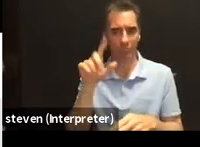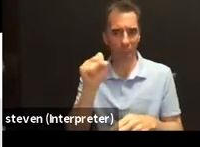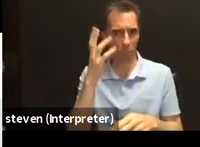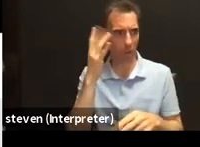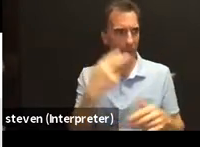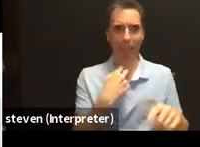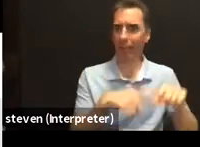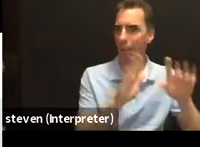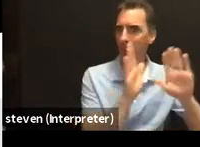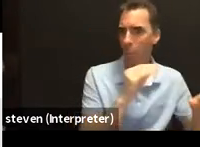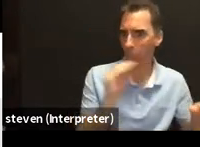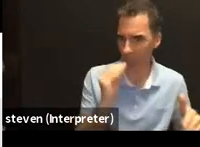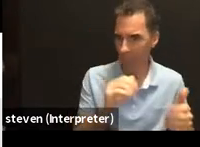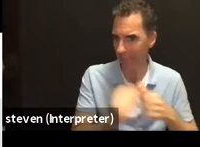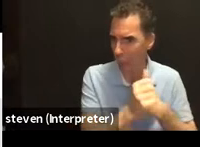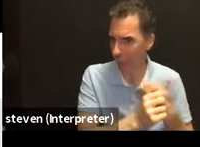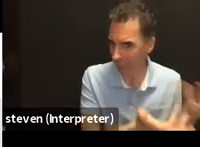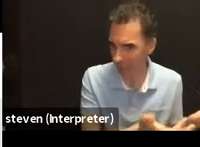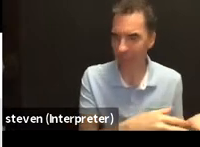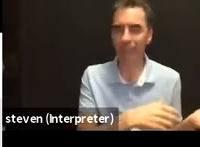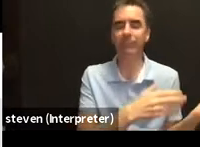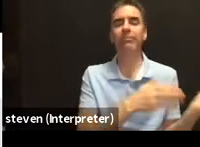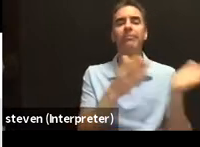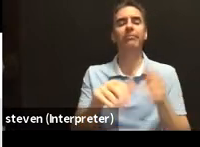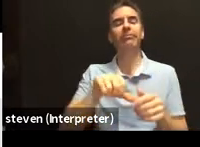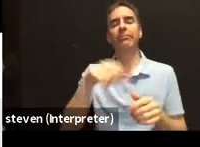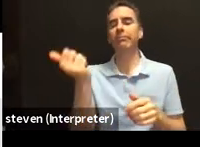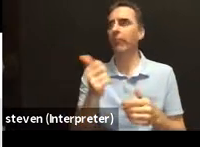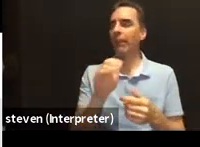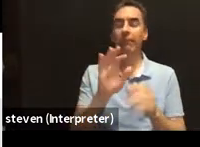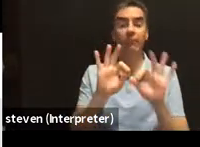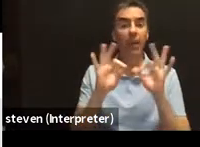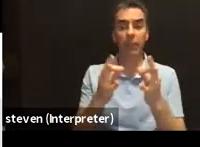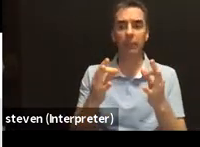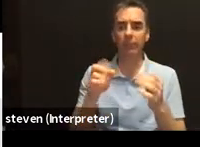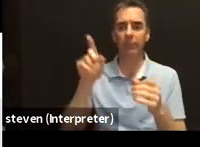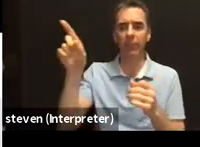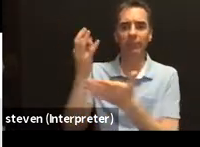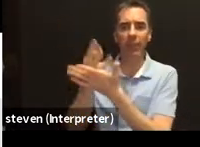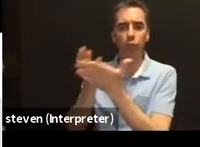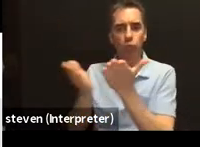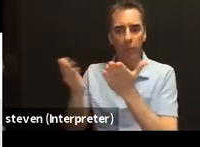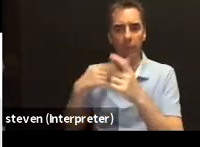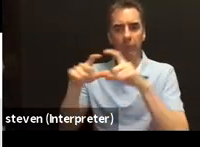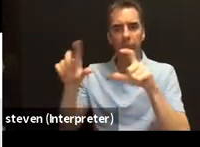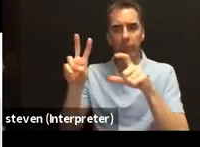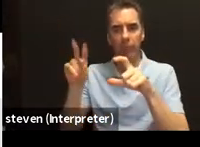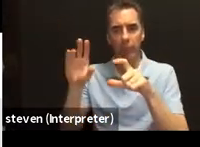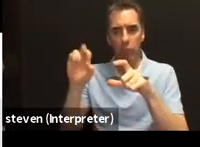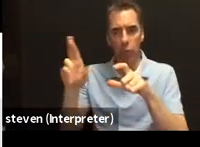maria.rodriguez: It's but more specifically, we see it with families that get a voucher from Department of Social Services if they have children are part of the Cowboys program.